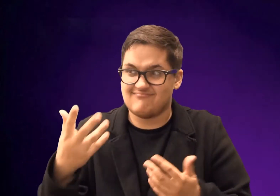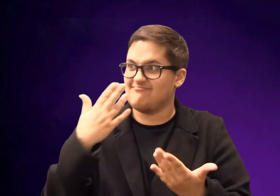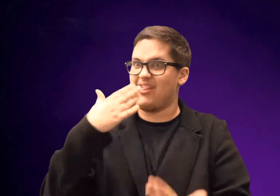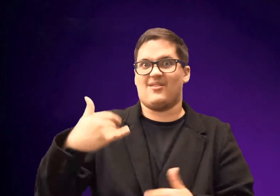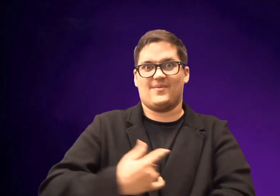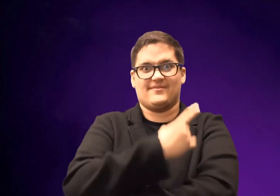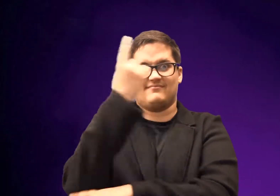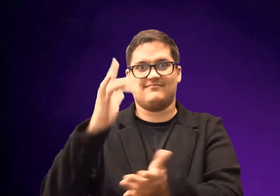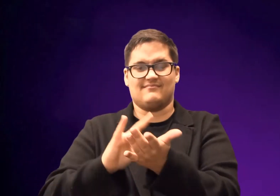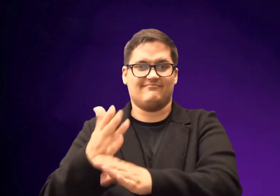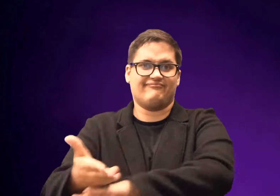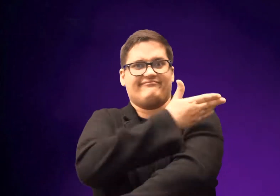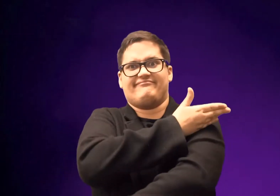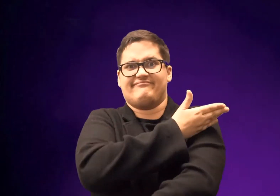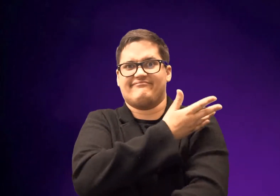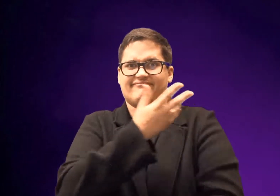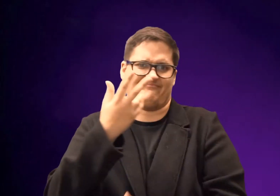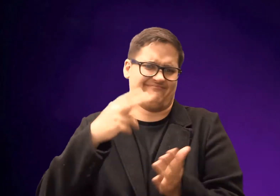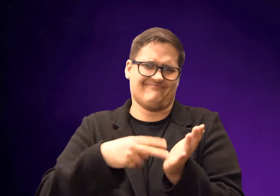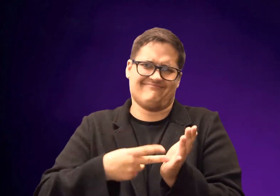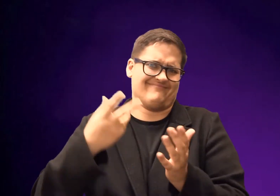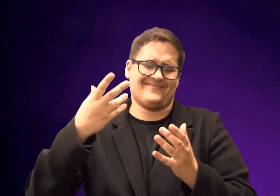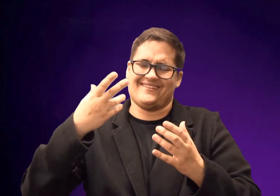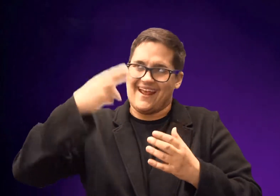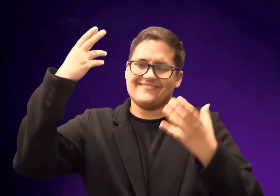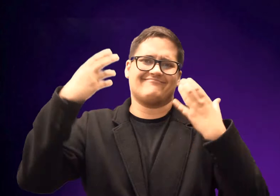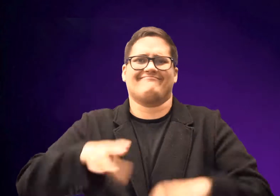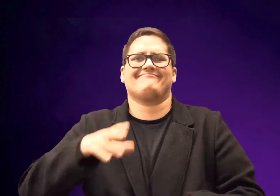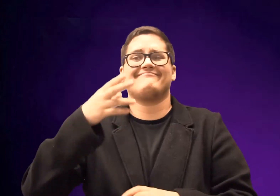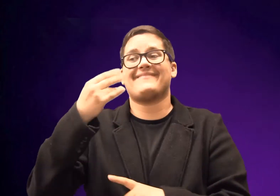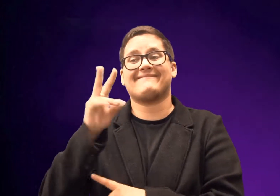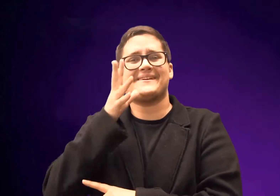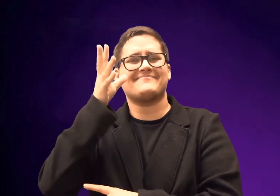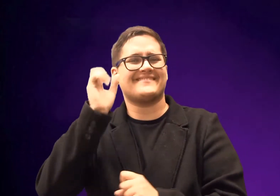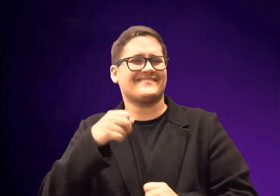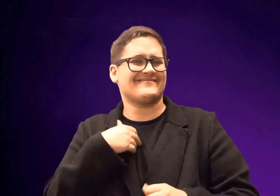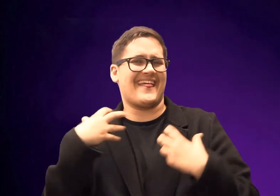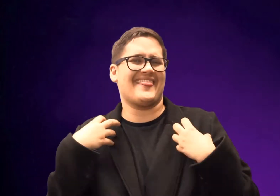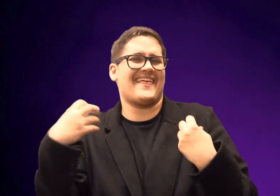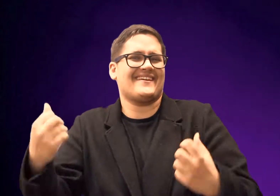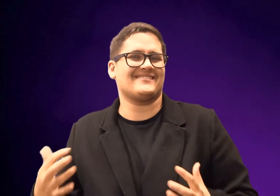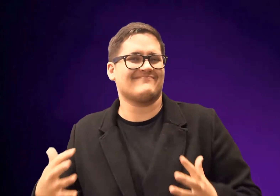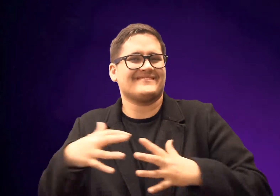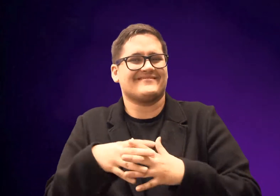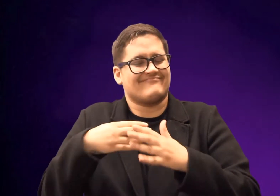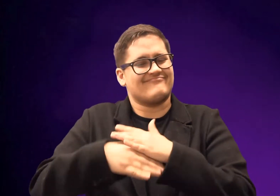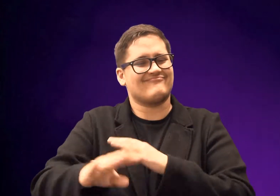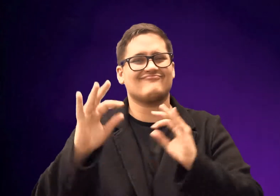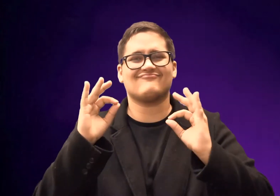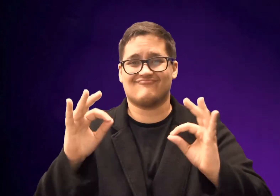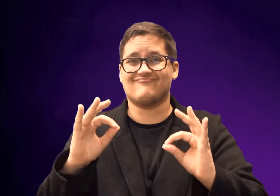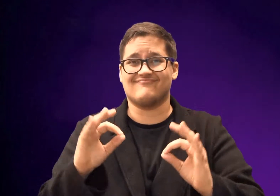This is thanks to huge improvement in medicine nowadays. This allows HIV positive parents to be able to have healthy pregnancies.